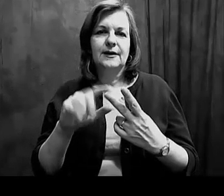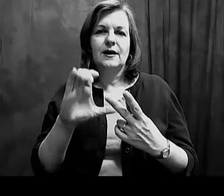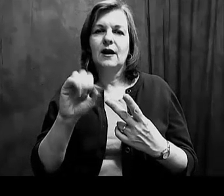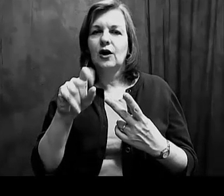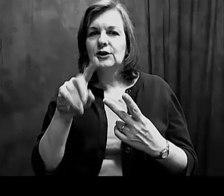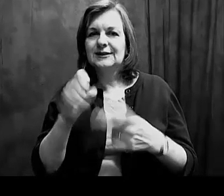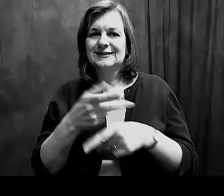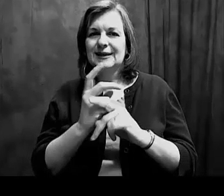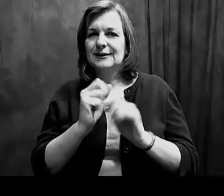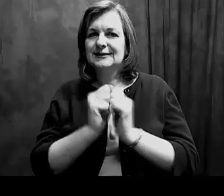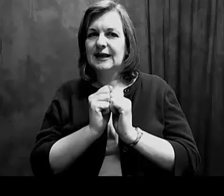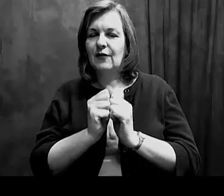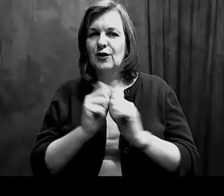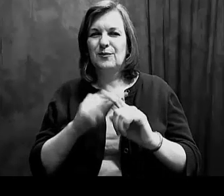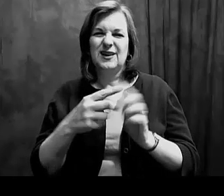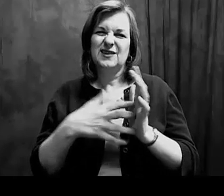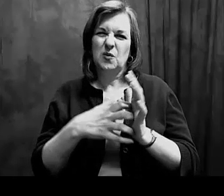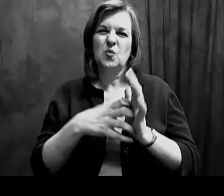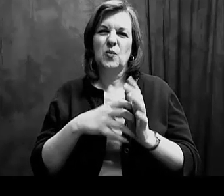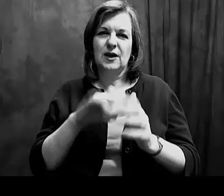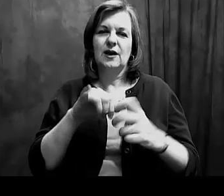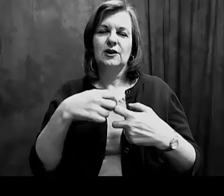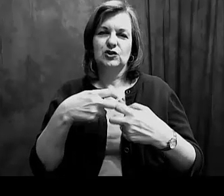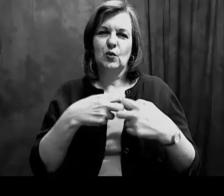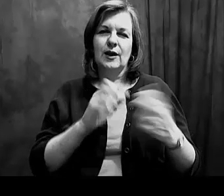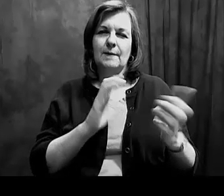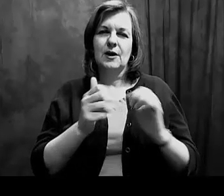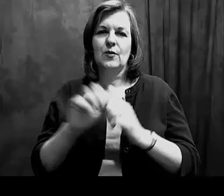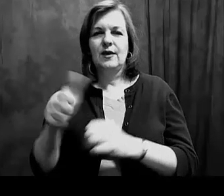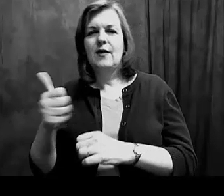but it's a fairly weak joint by comparison